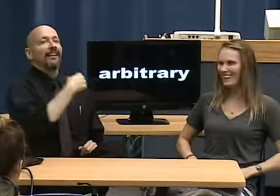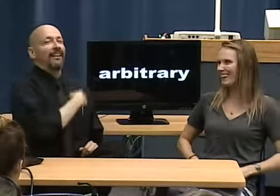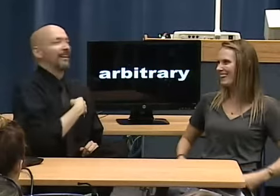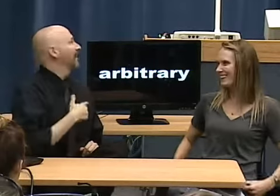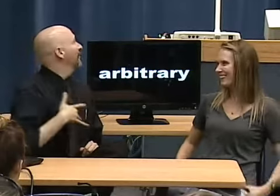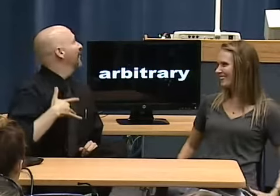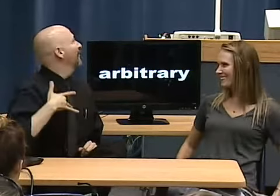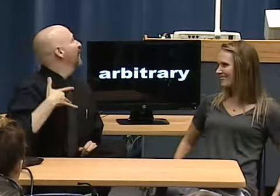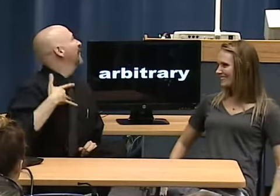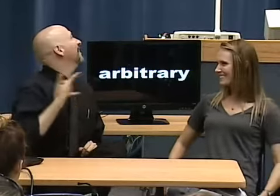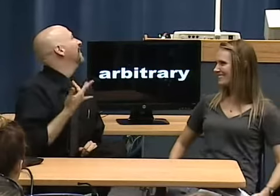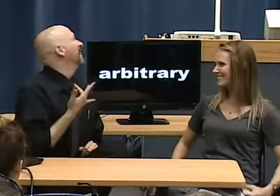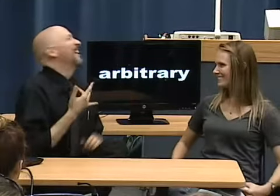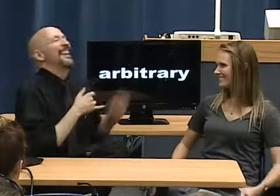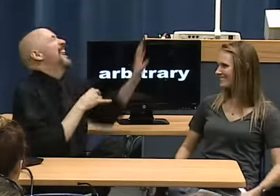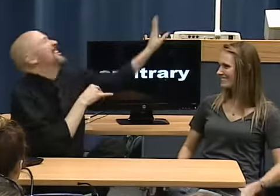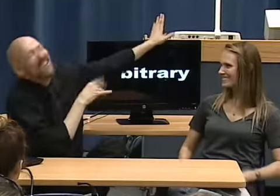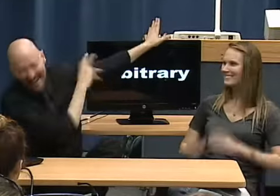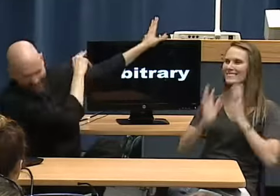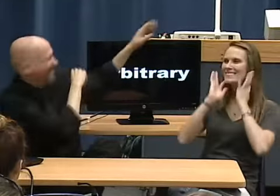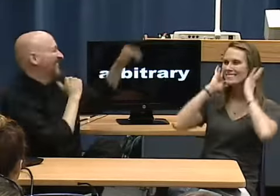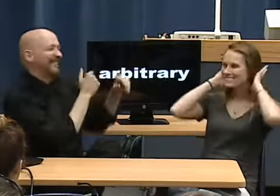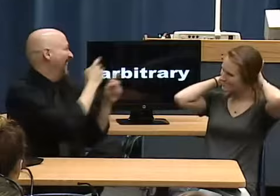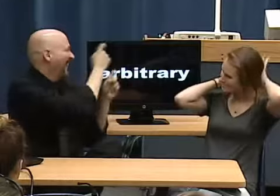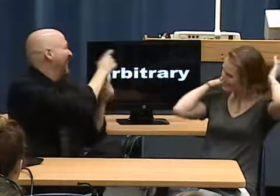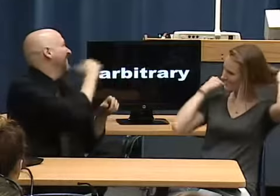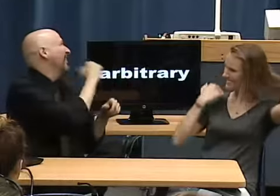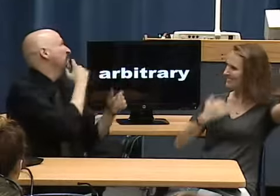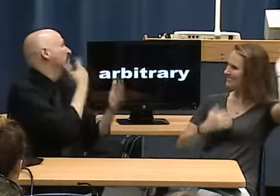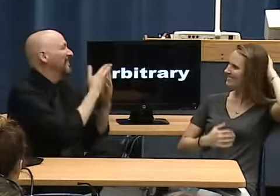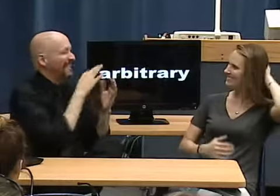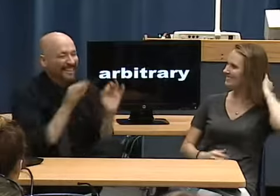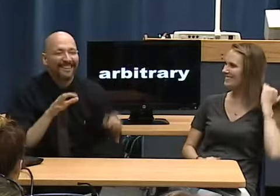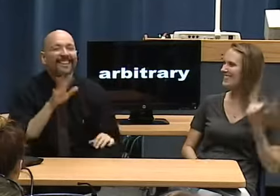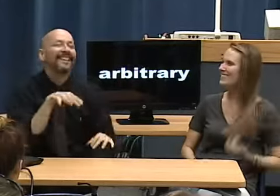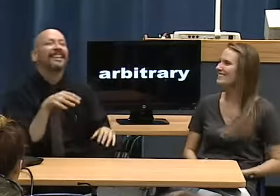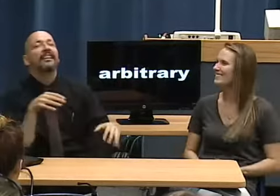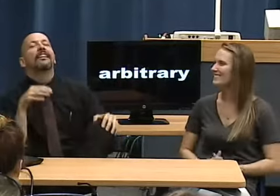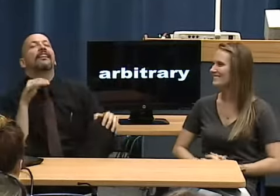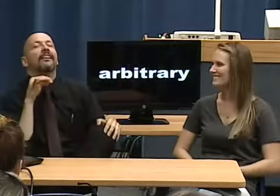I... feel... No, no. I'm teasing, I'm teasing!